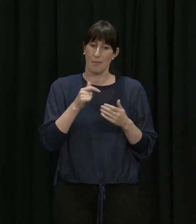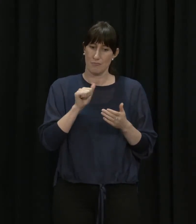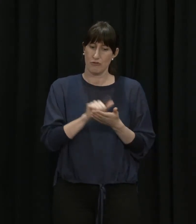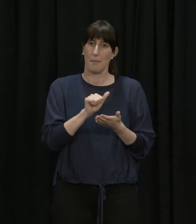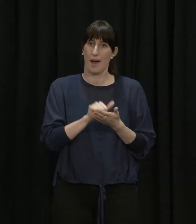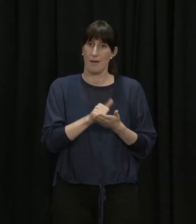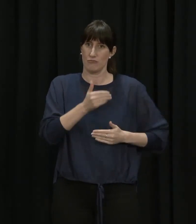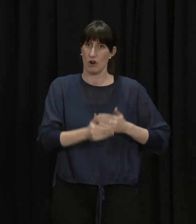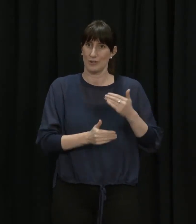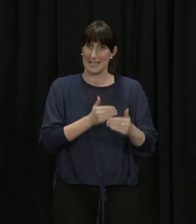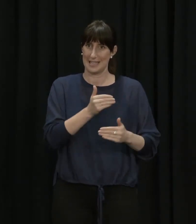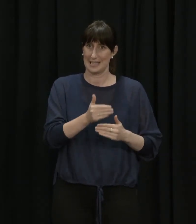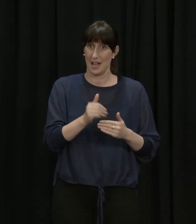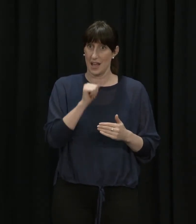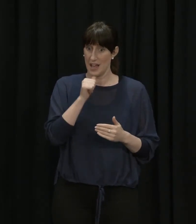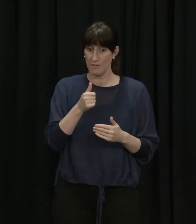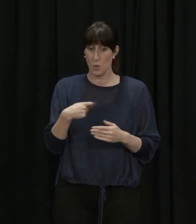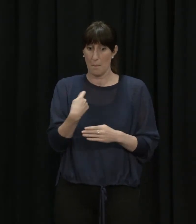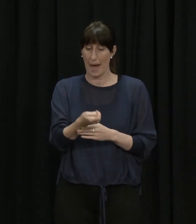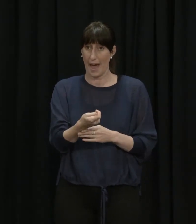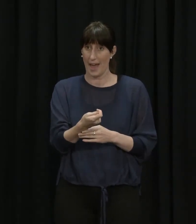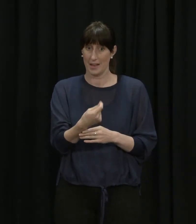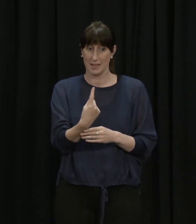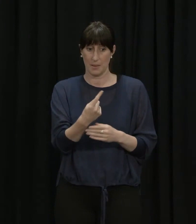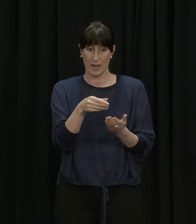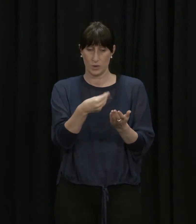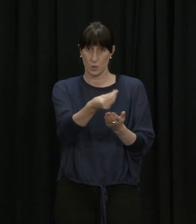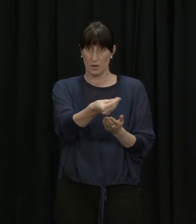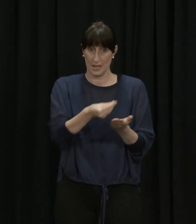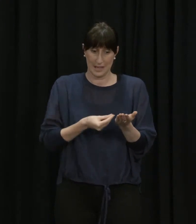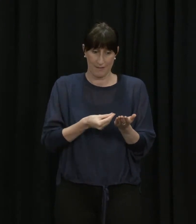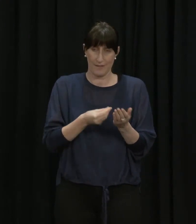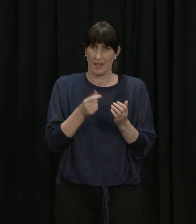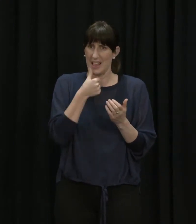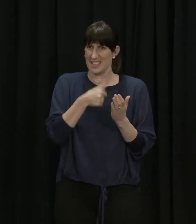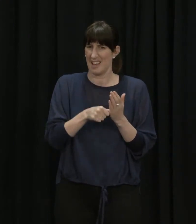apply for a centralised proces. If you've paid for that